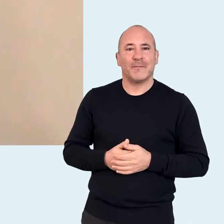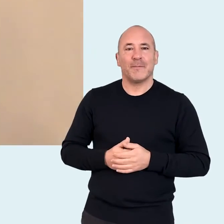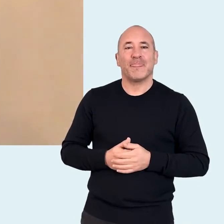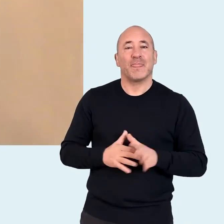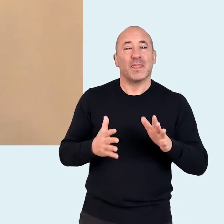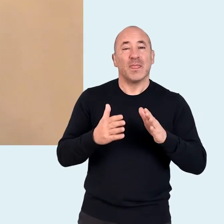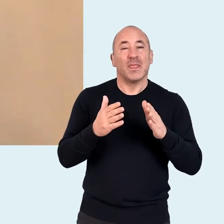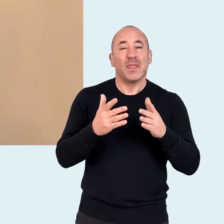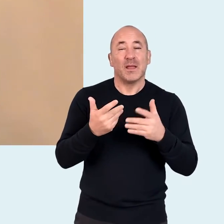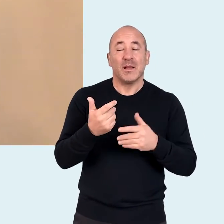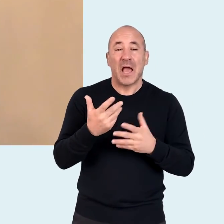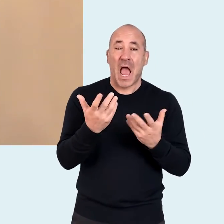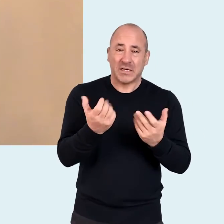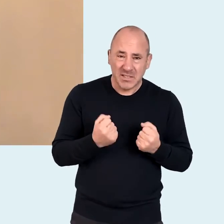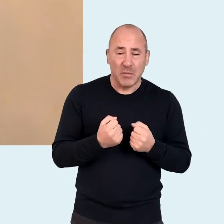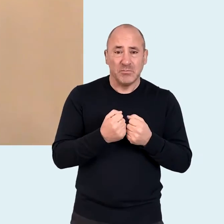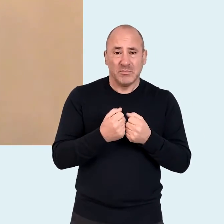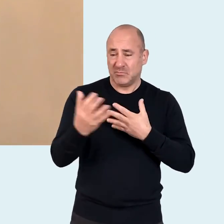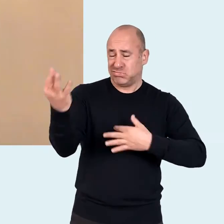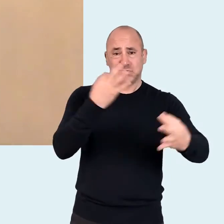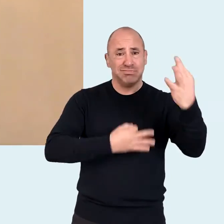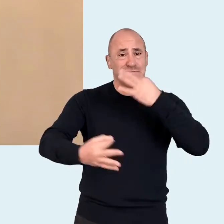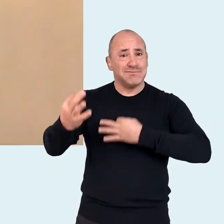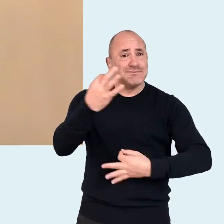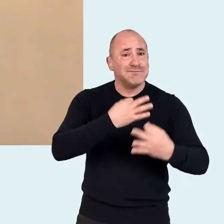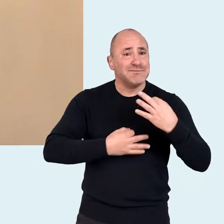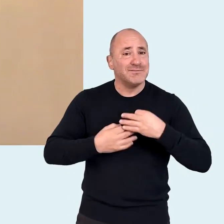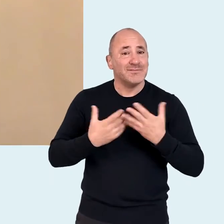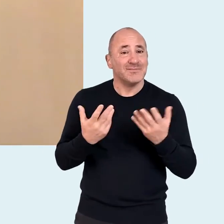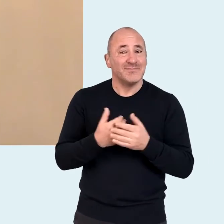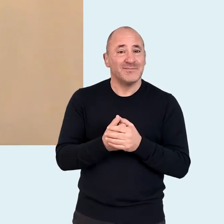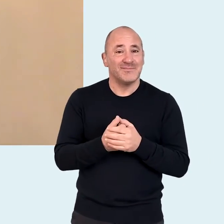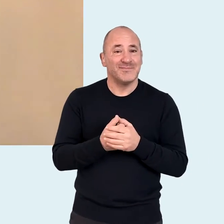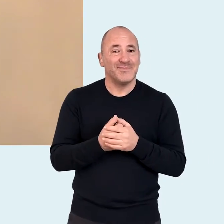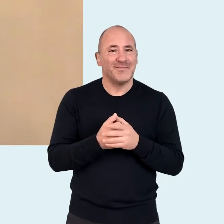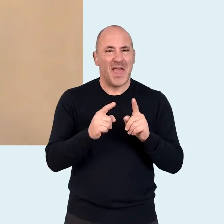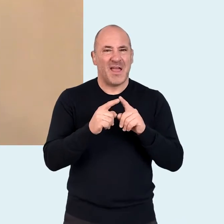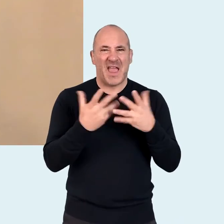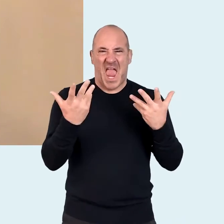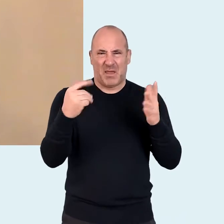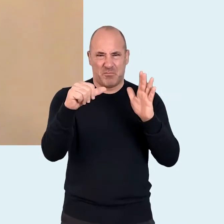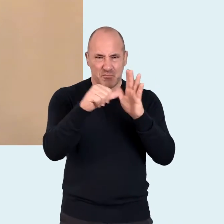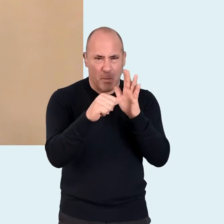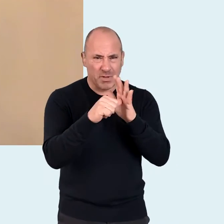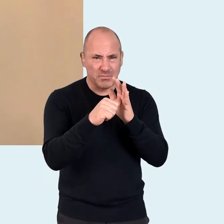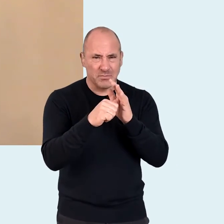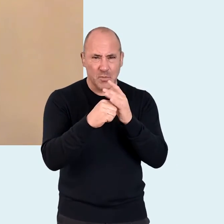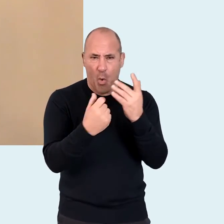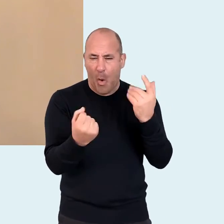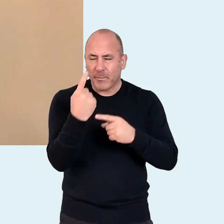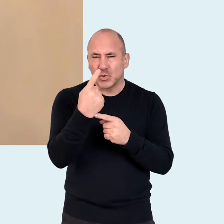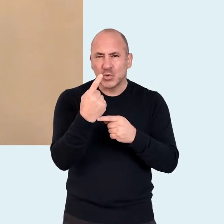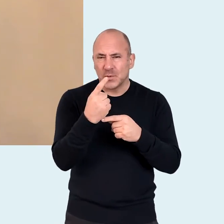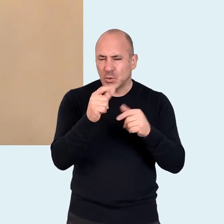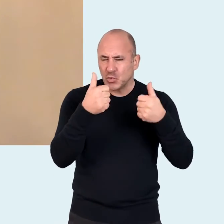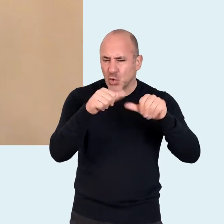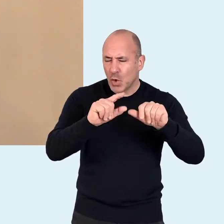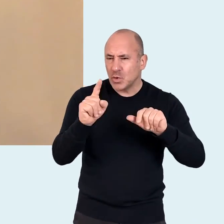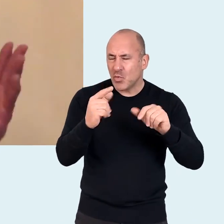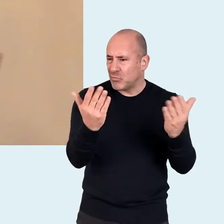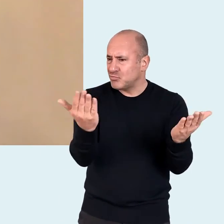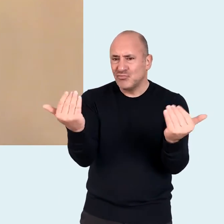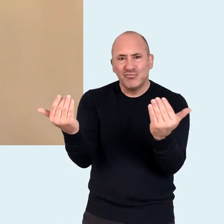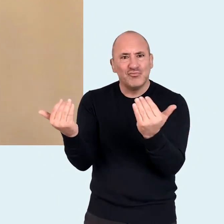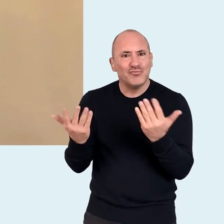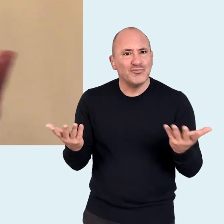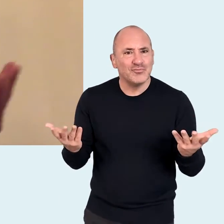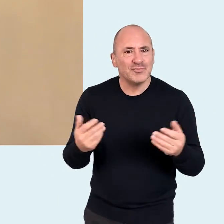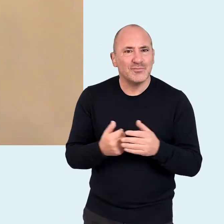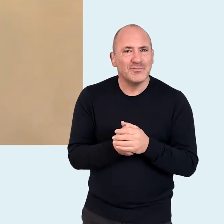To get used to using open questions. So, there are opportunities to think of different solutions